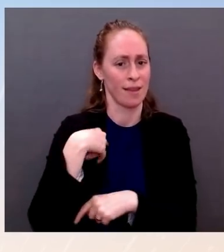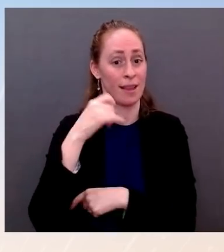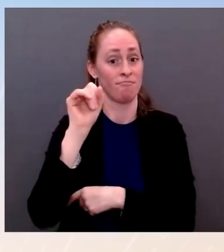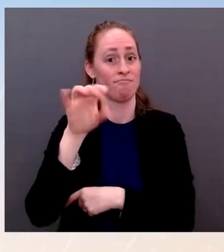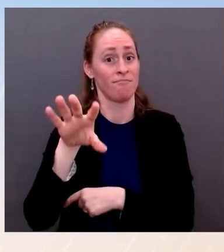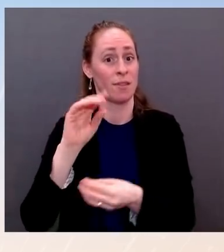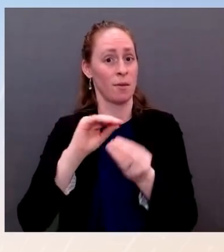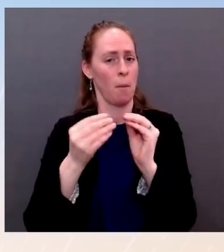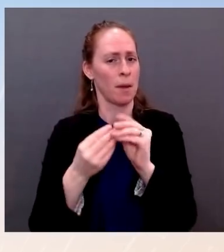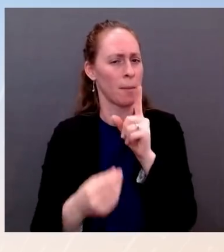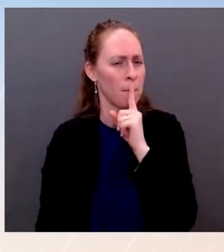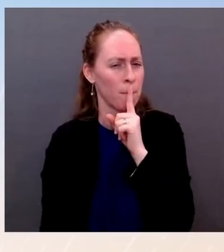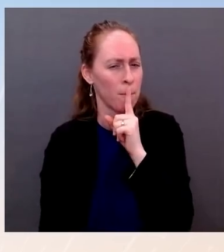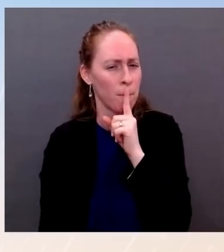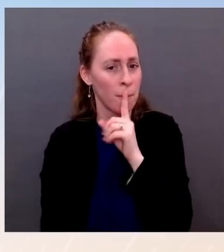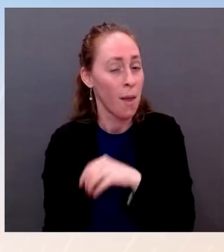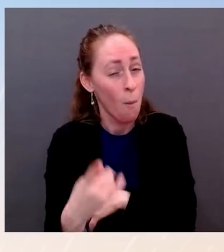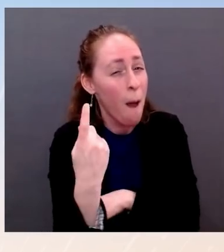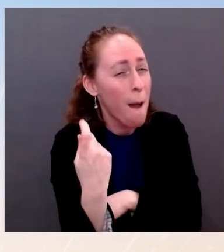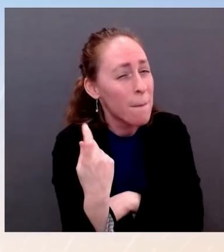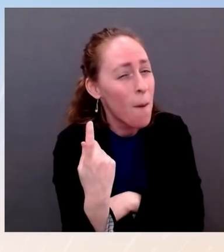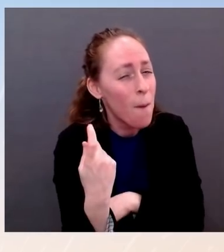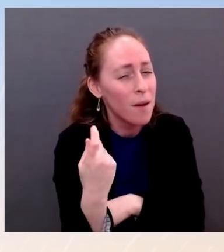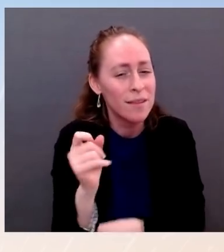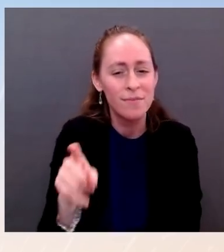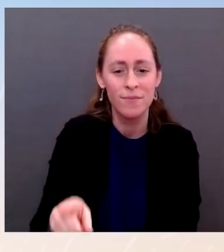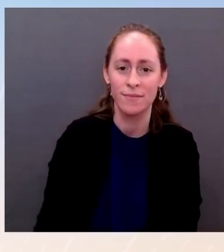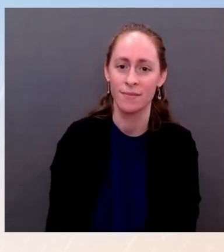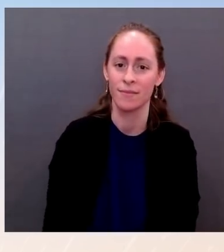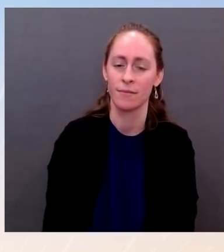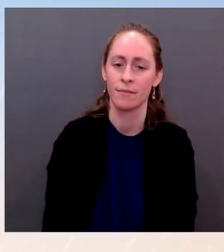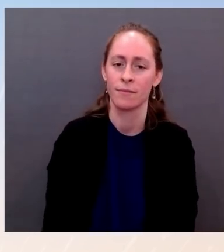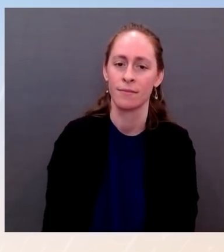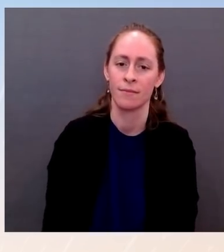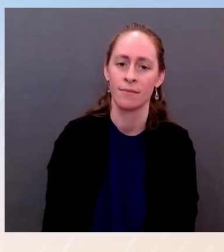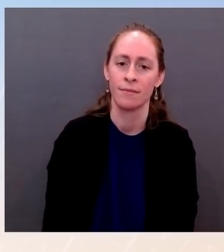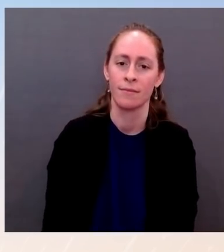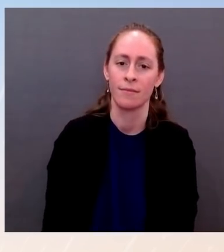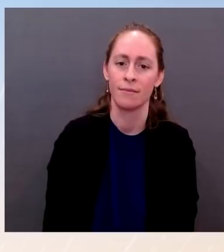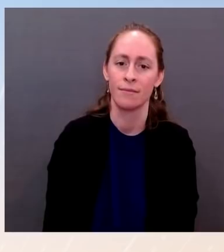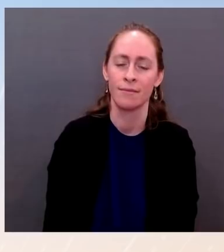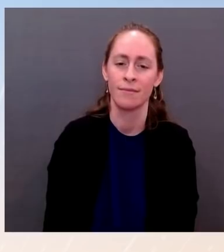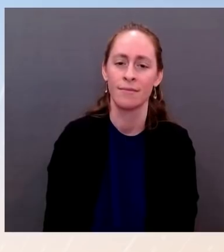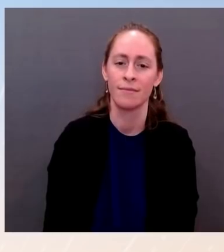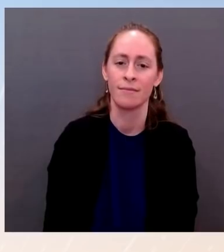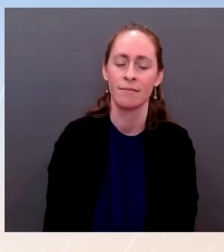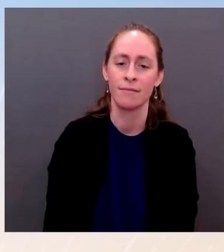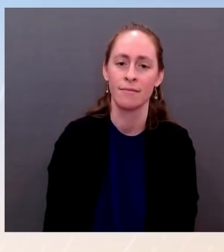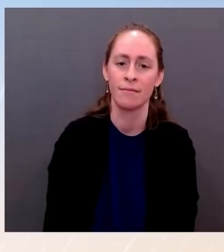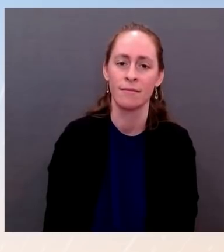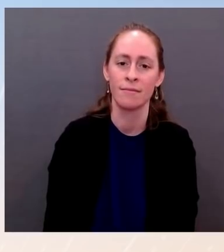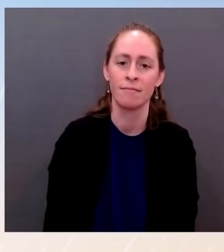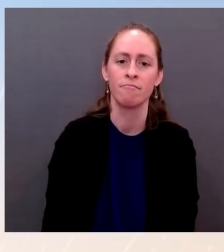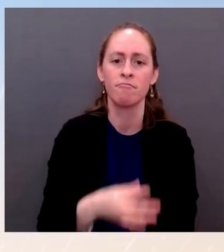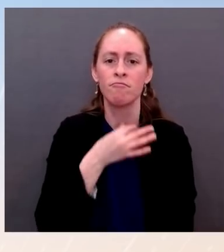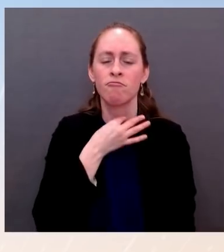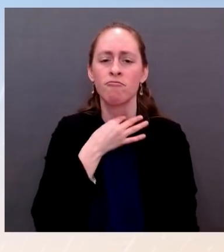regarding his position on the bankruptcy law for student loan debt. President Biden voted repeatedly as a senator